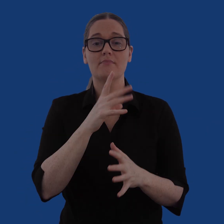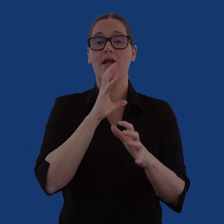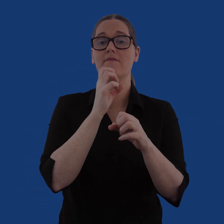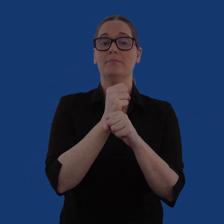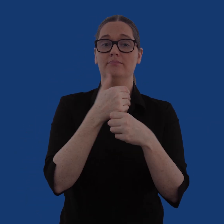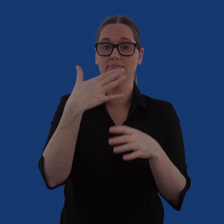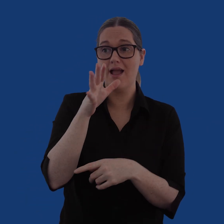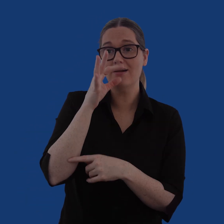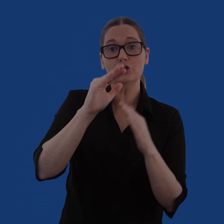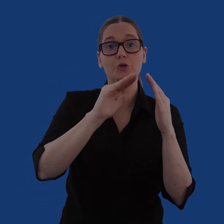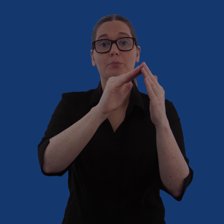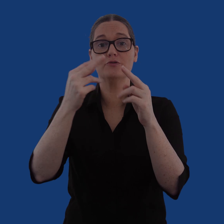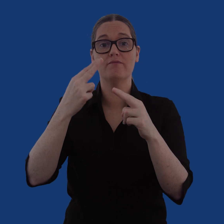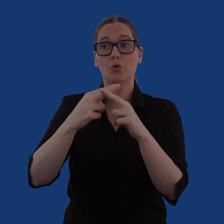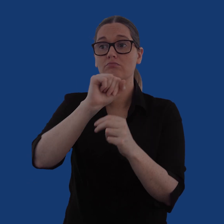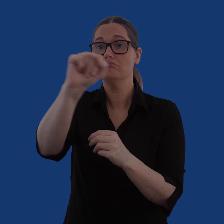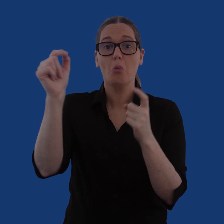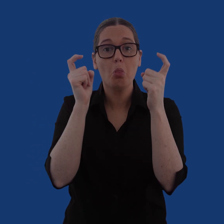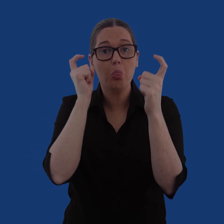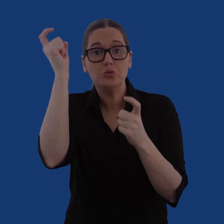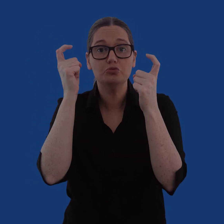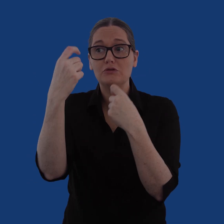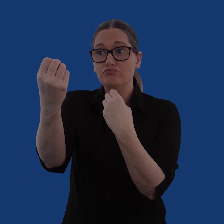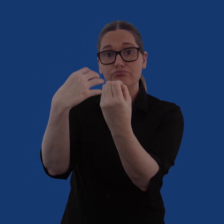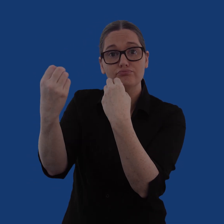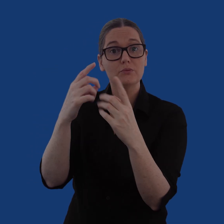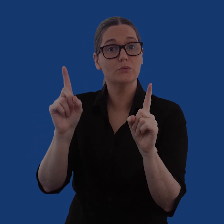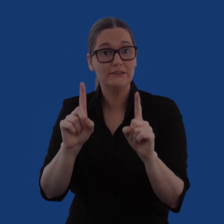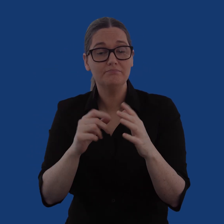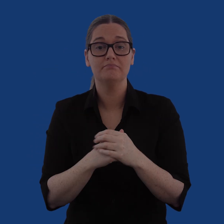The Australian Government has asked the community to write in providing their thoughts about: